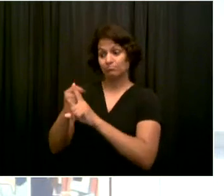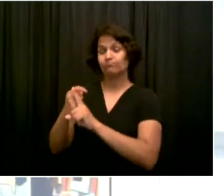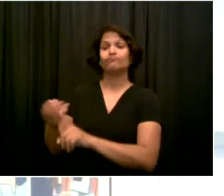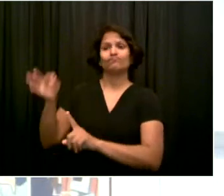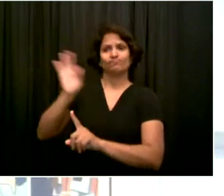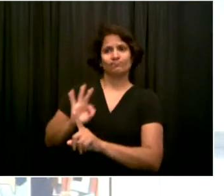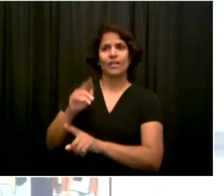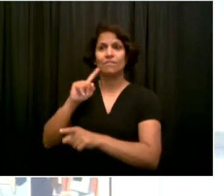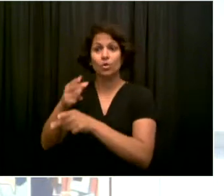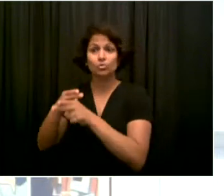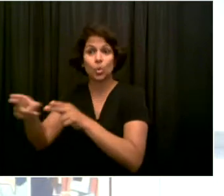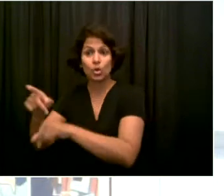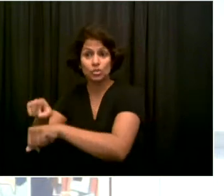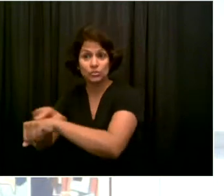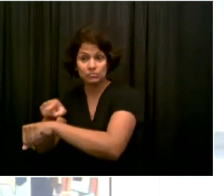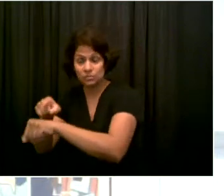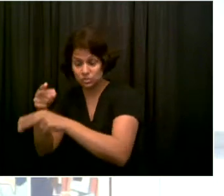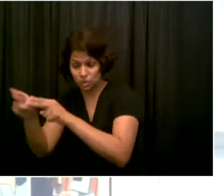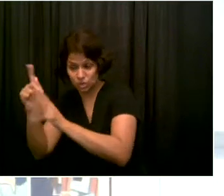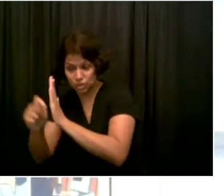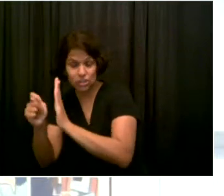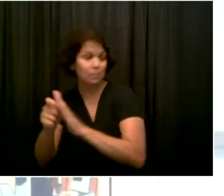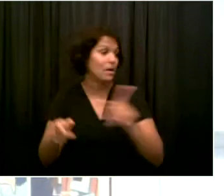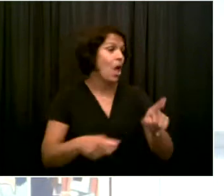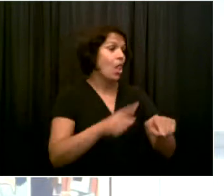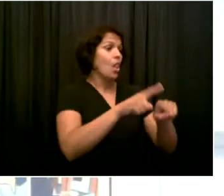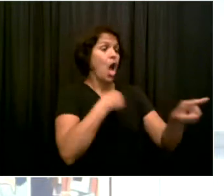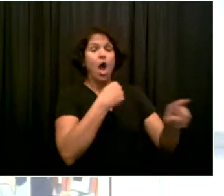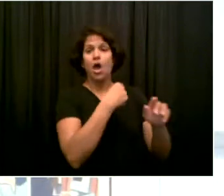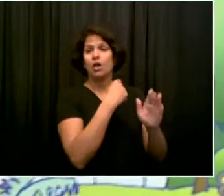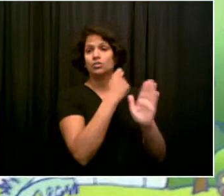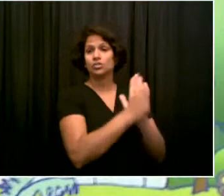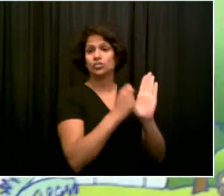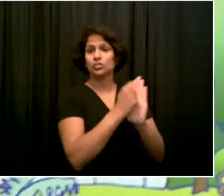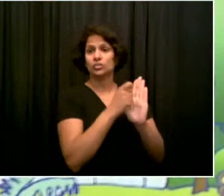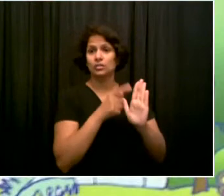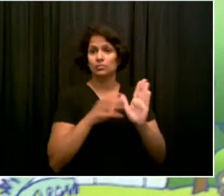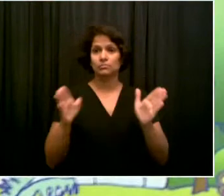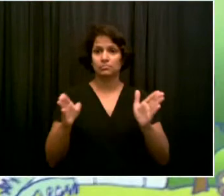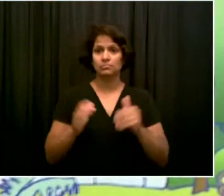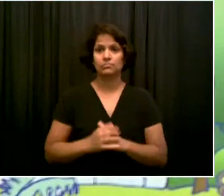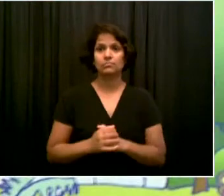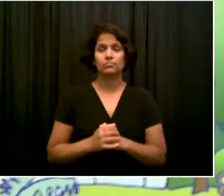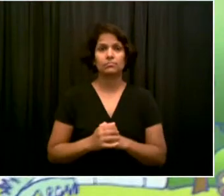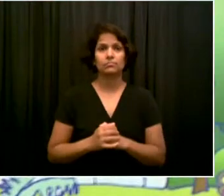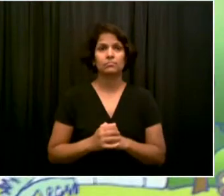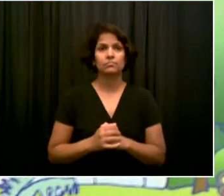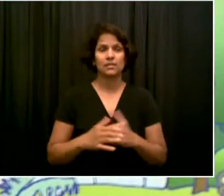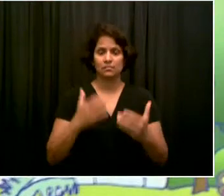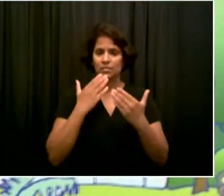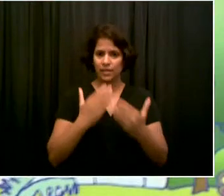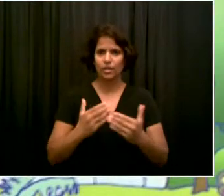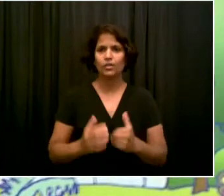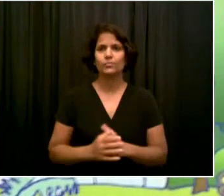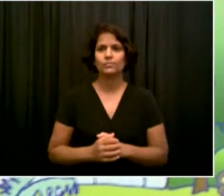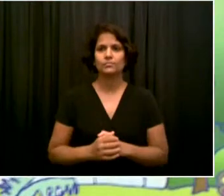HAVE THE GREATEST EFFEC T AND PARITCULARLY TO SAVE THE MOST